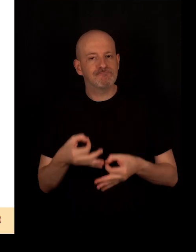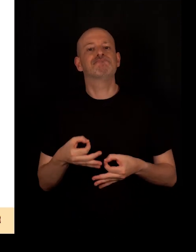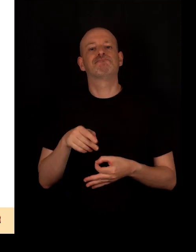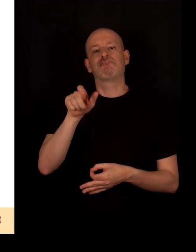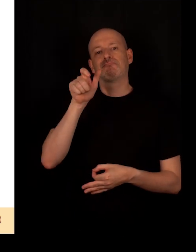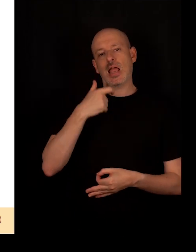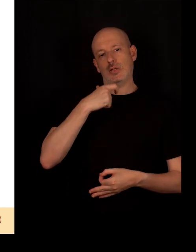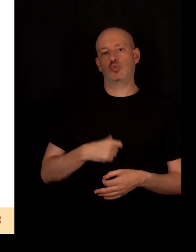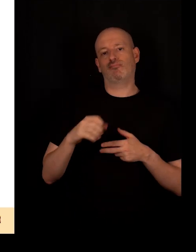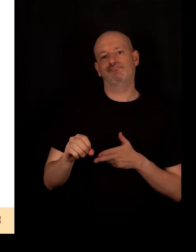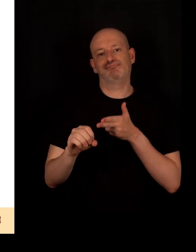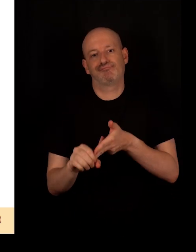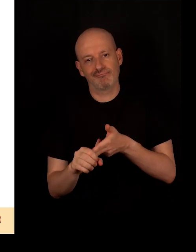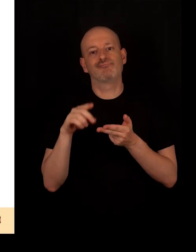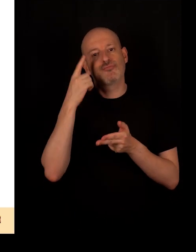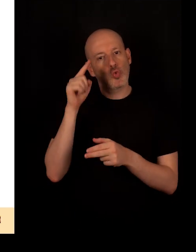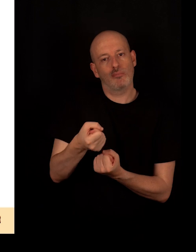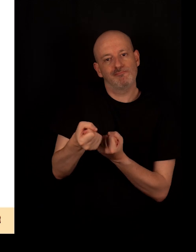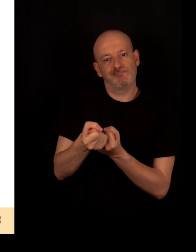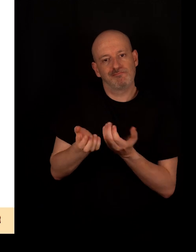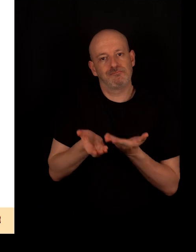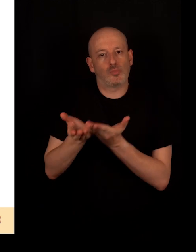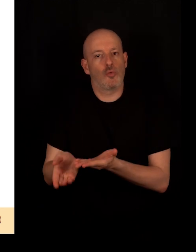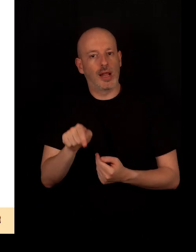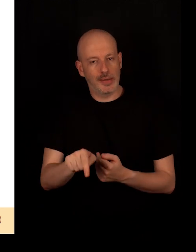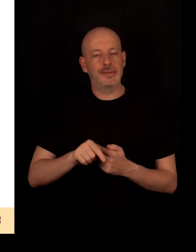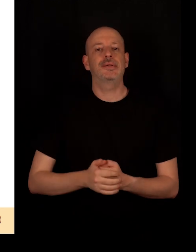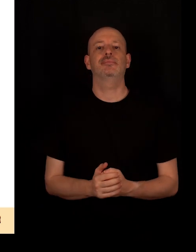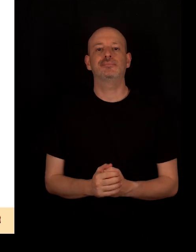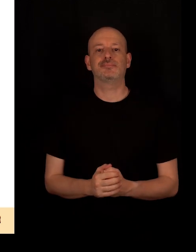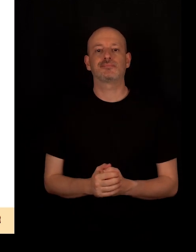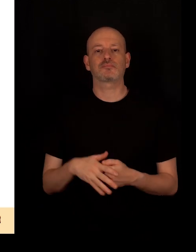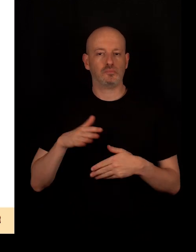that this person joined the residency and provided the support.